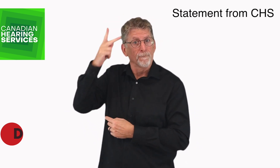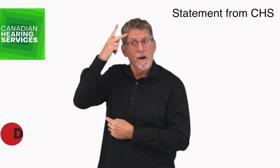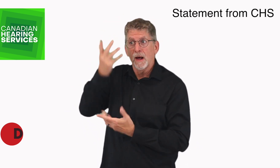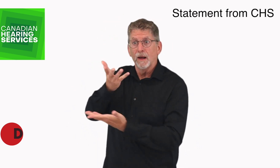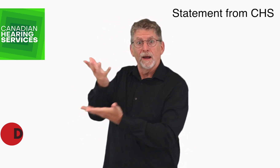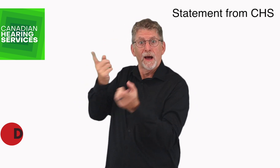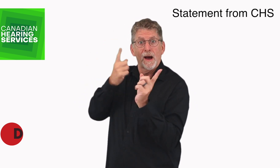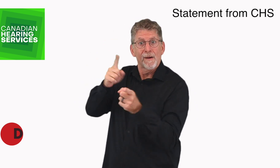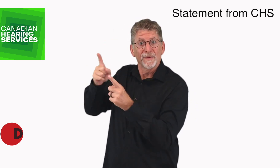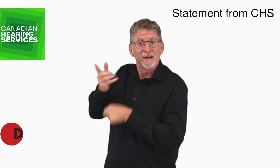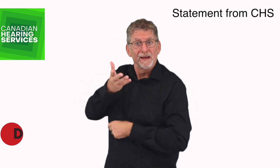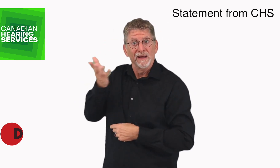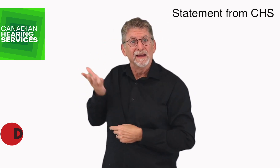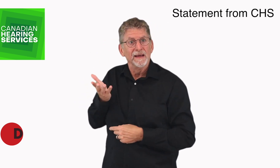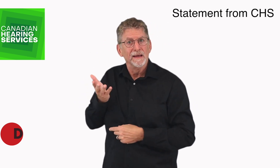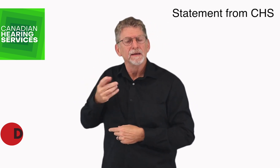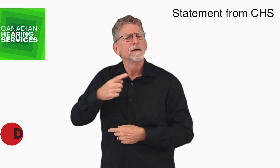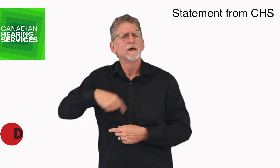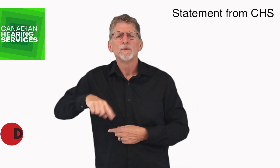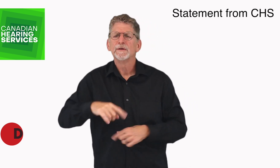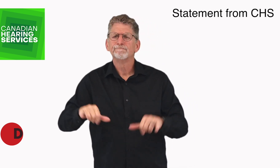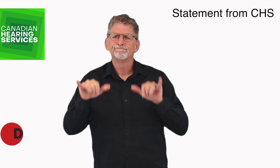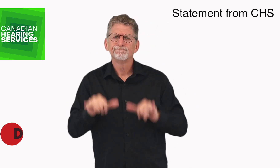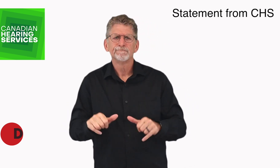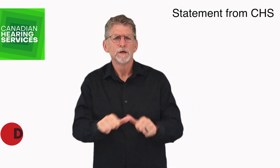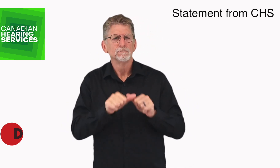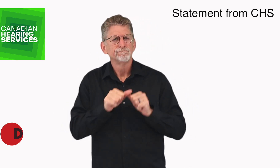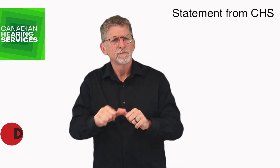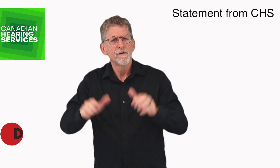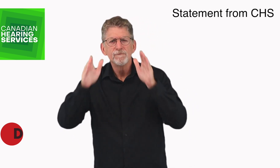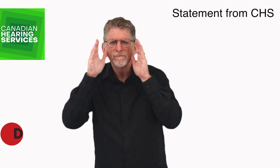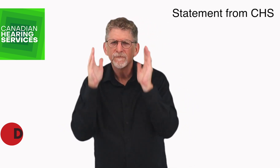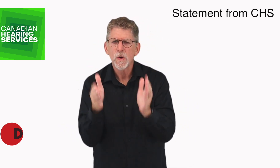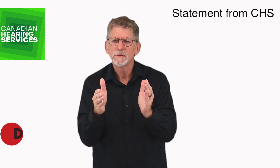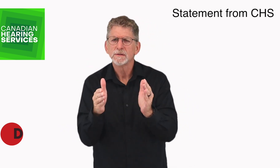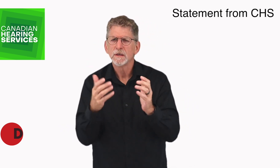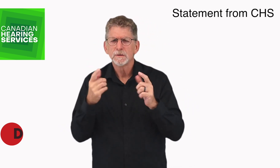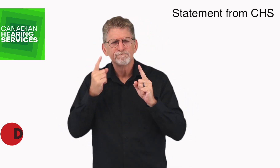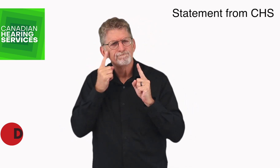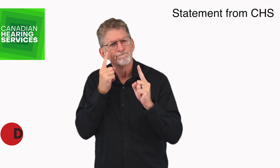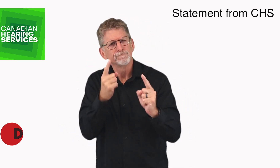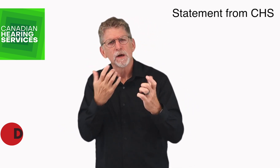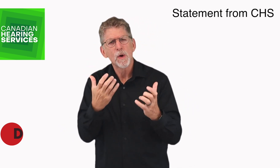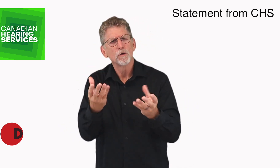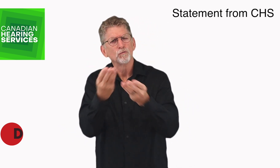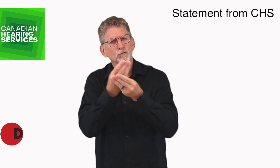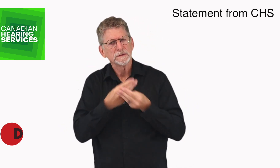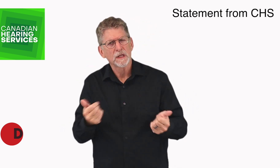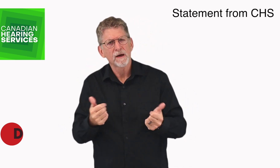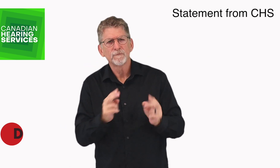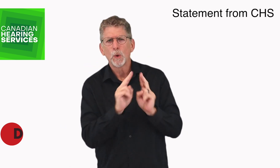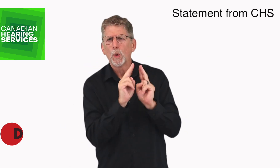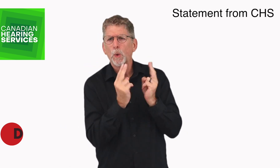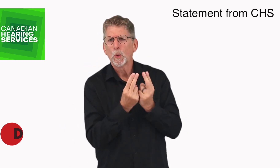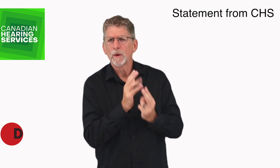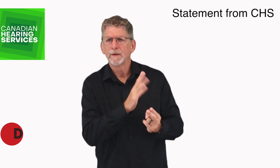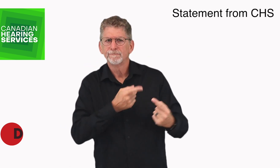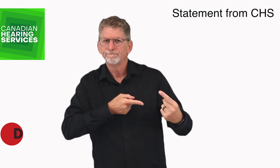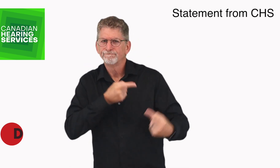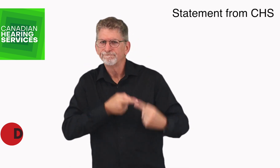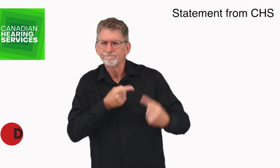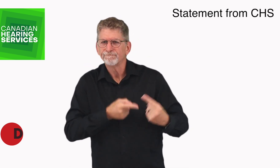political happenings, we will remain focused with the goal to resolve the union dispute.